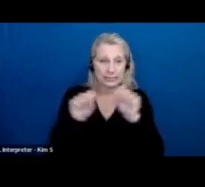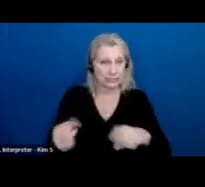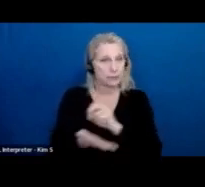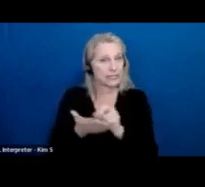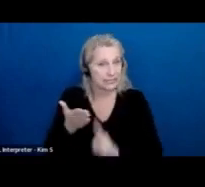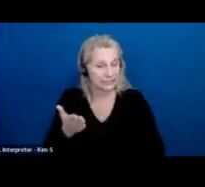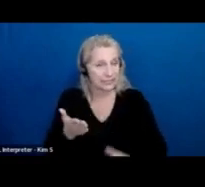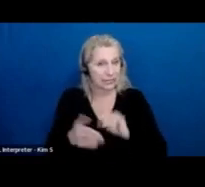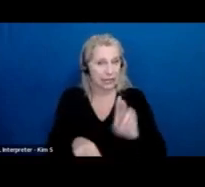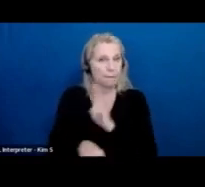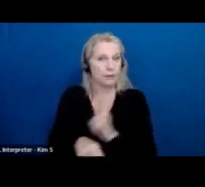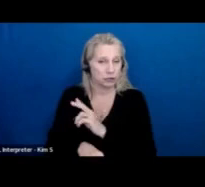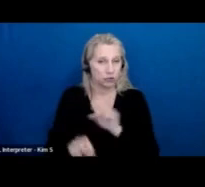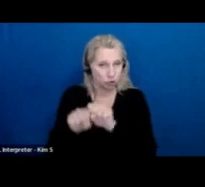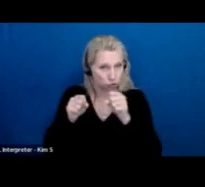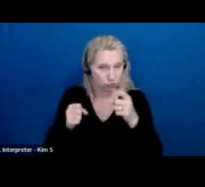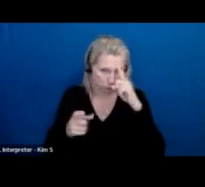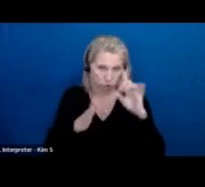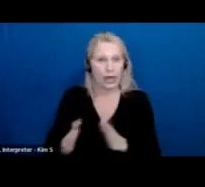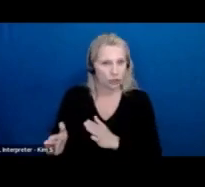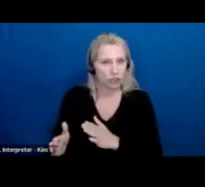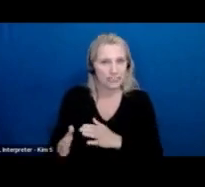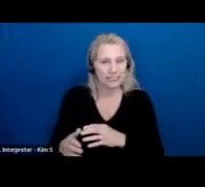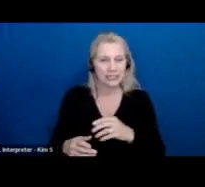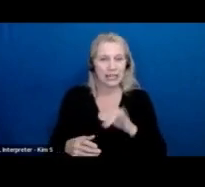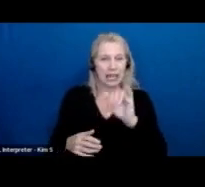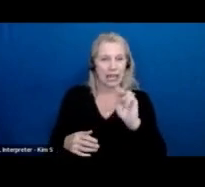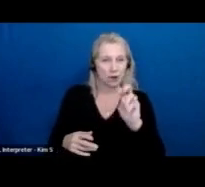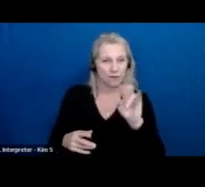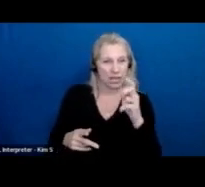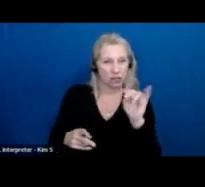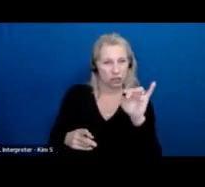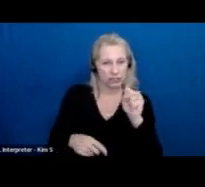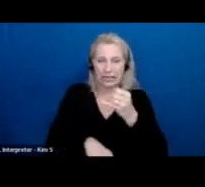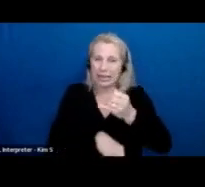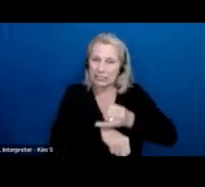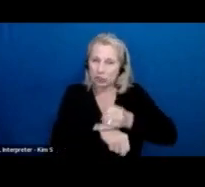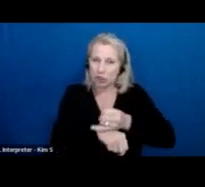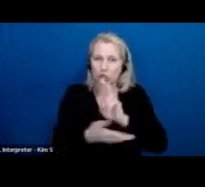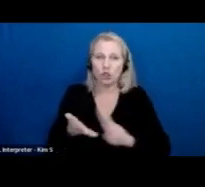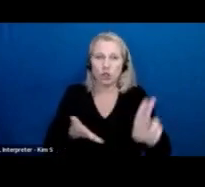implementation strategies at the Innovations Institute at the University of Connecticut, or